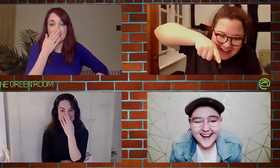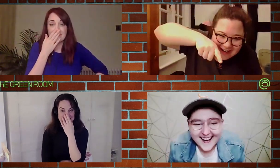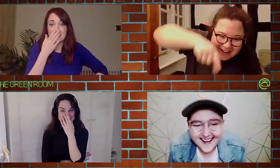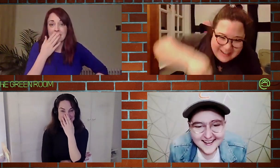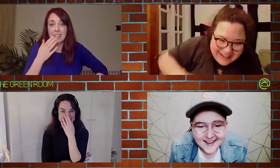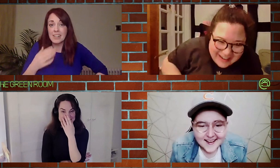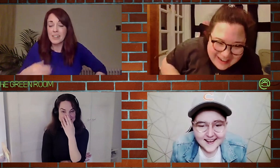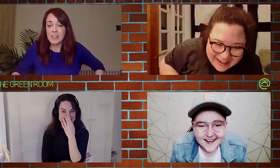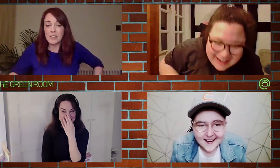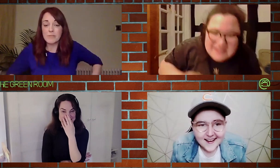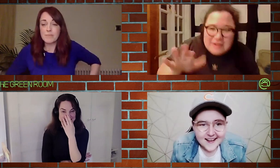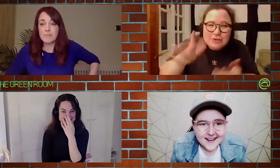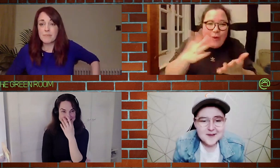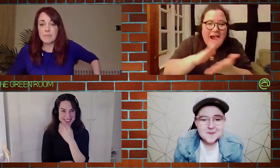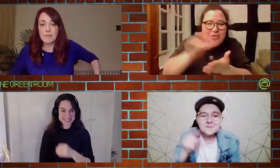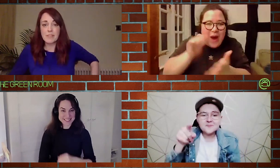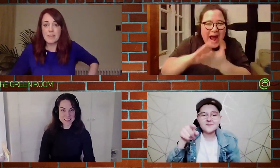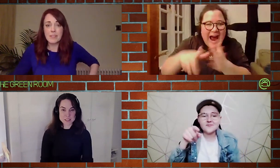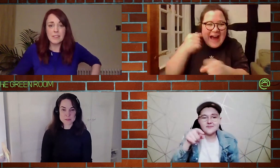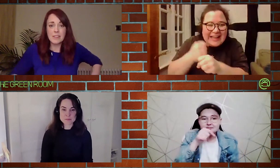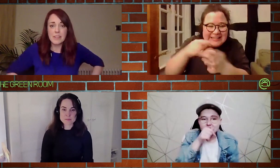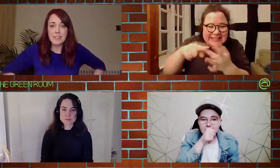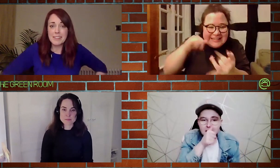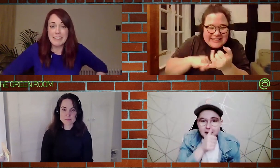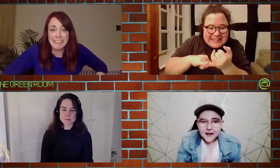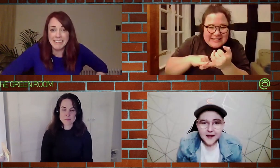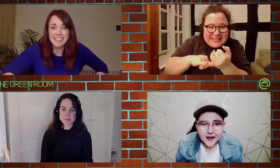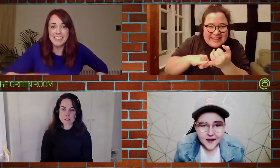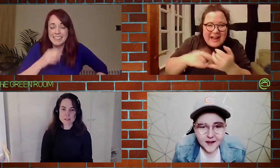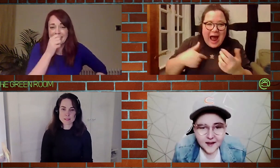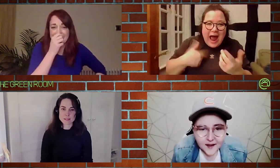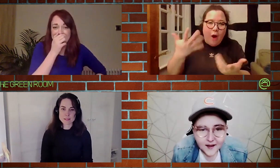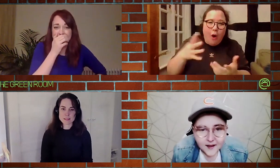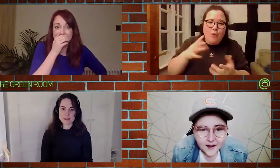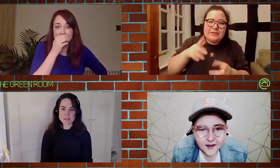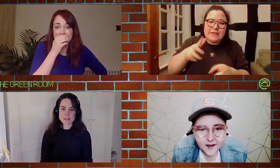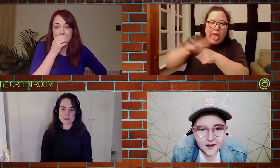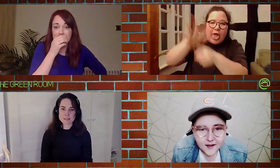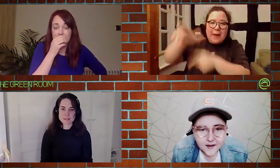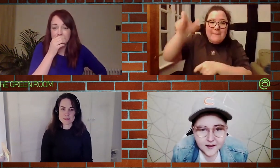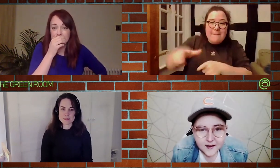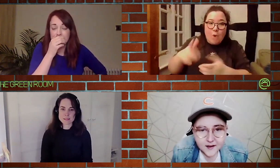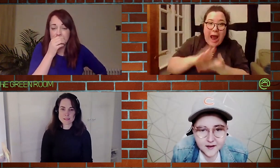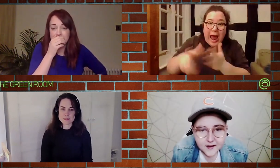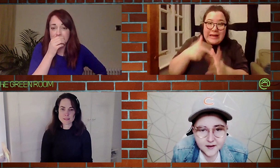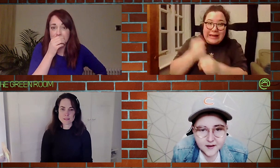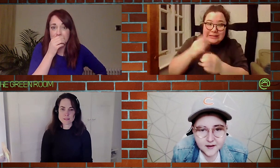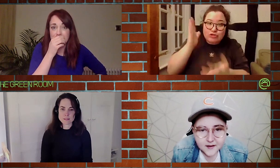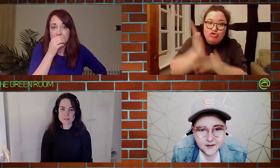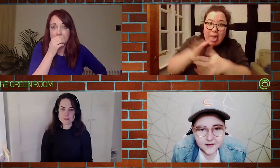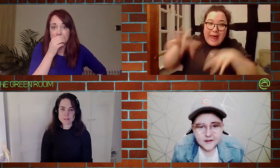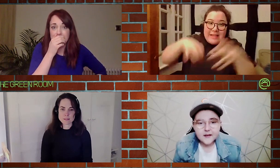Brooklyn, do you remember? Haggis, and I always used to make fun of